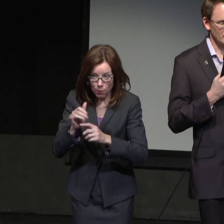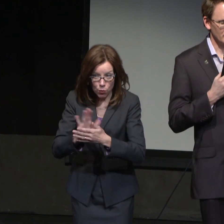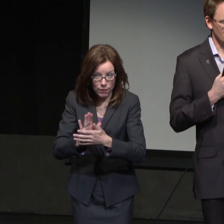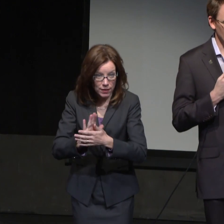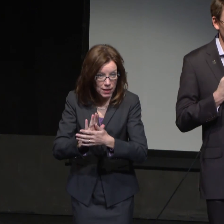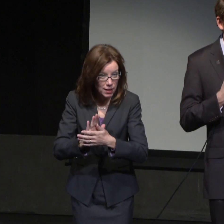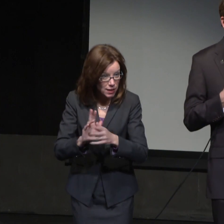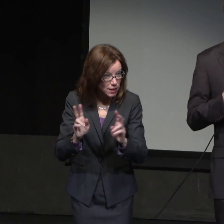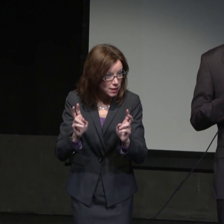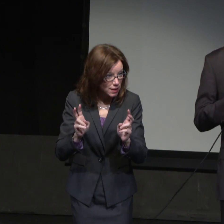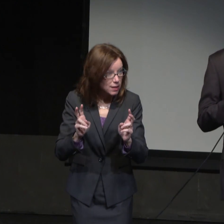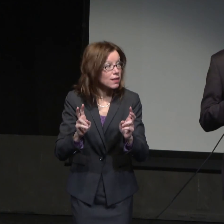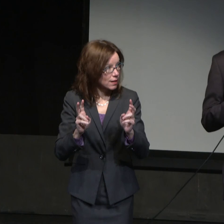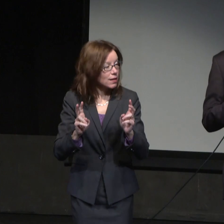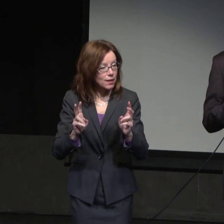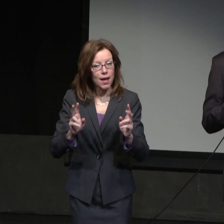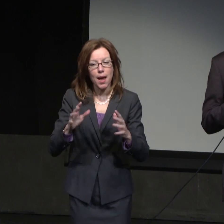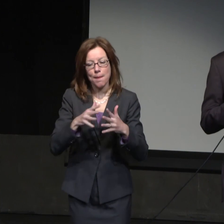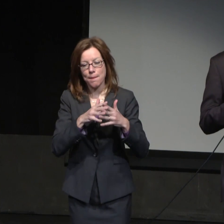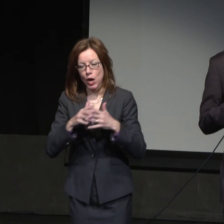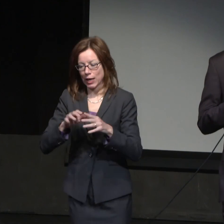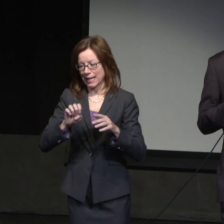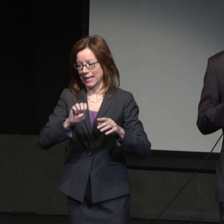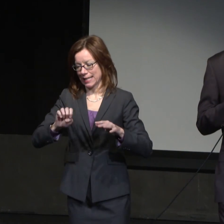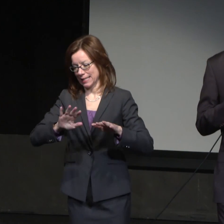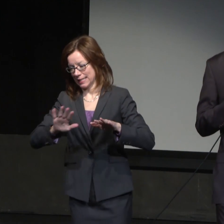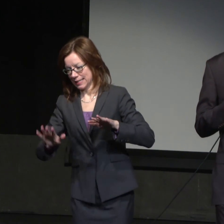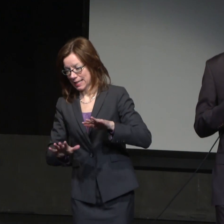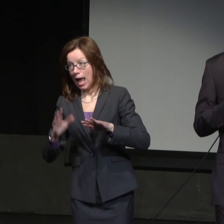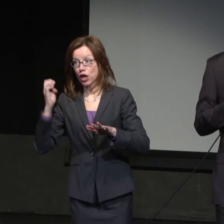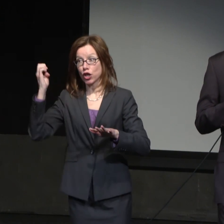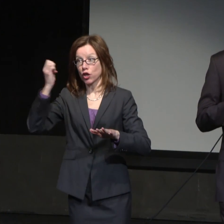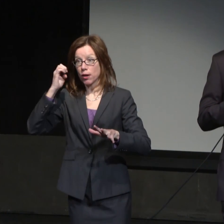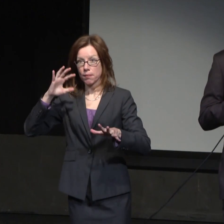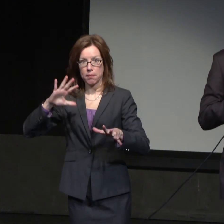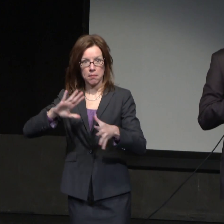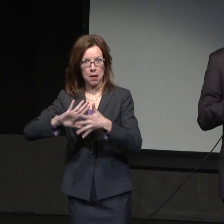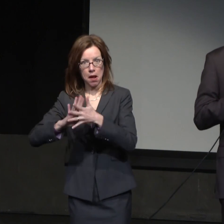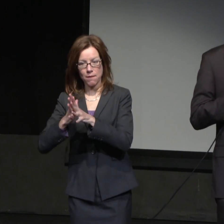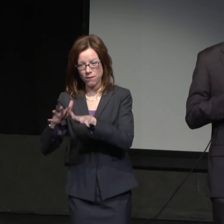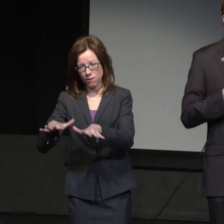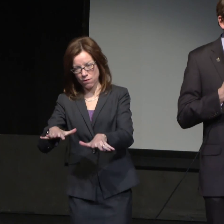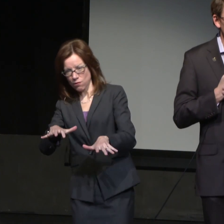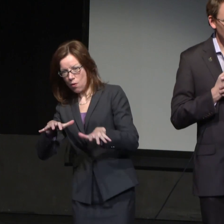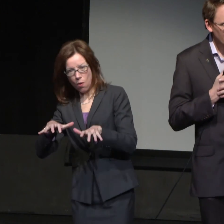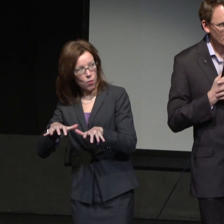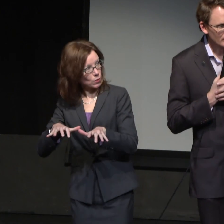where the East Coast of America and Europe completely froze. The science of that movie was actually very good.